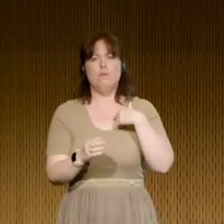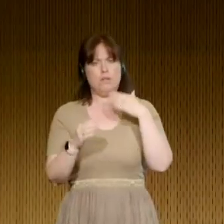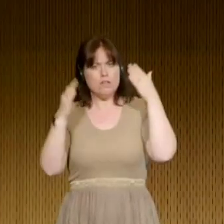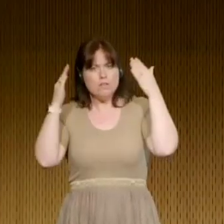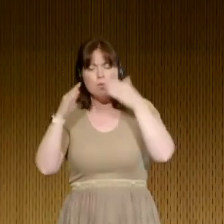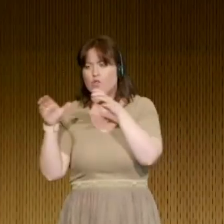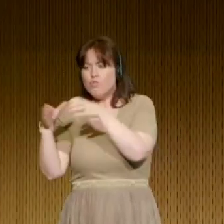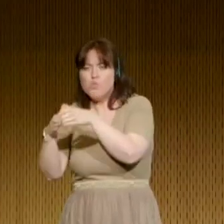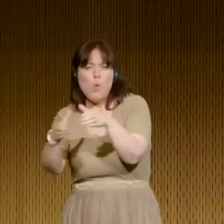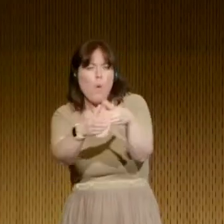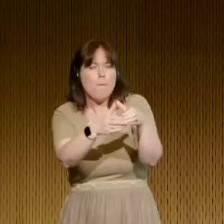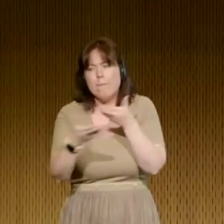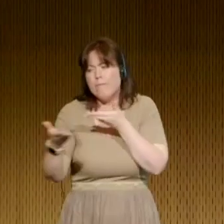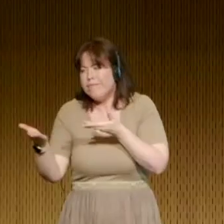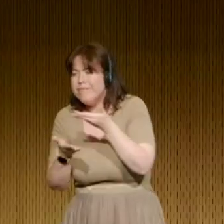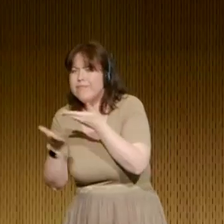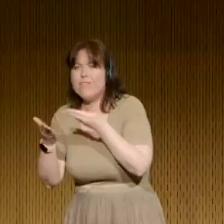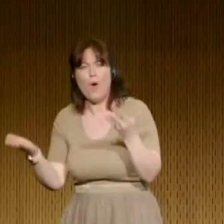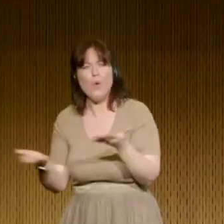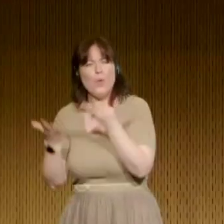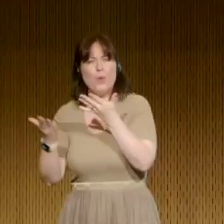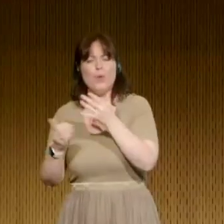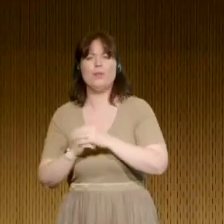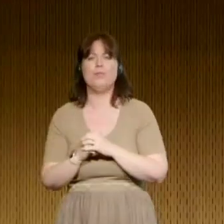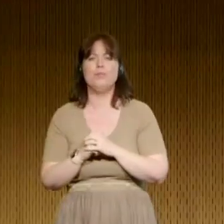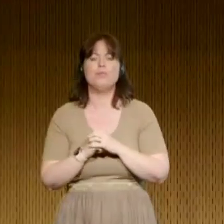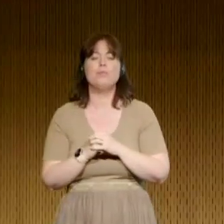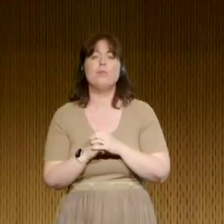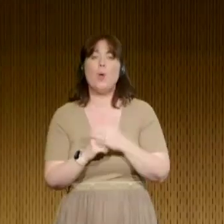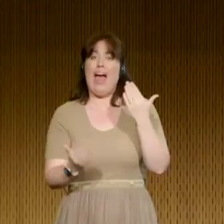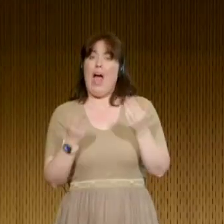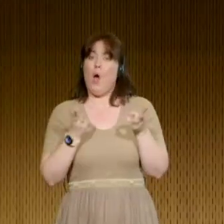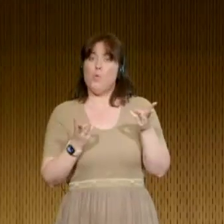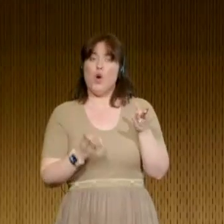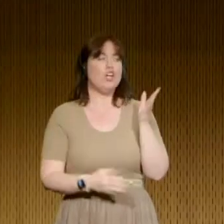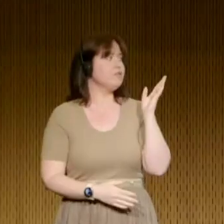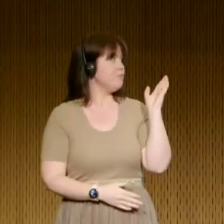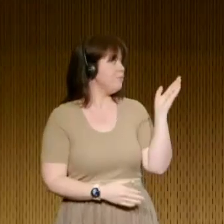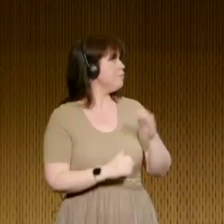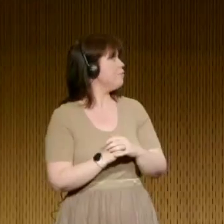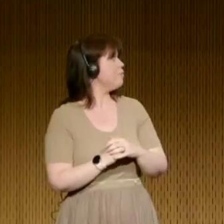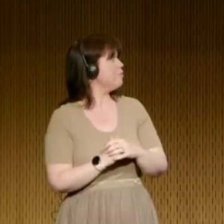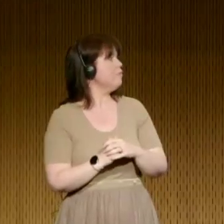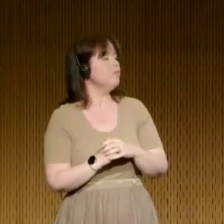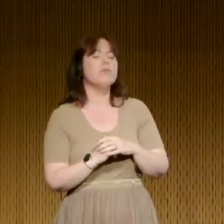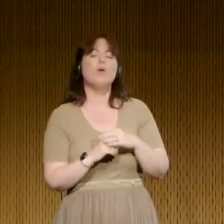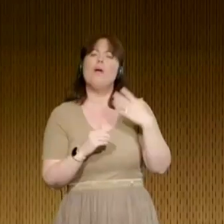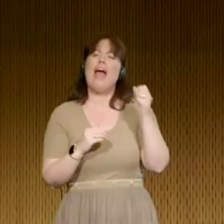groups. So how does it work? It really means that we put our groups into groups of maybe five or